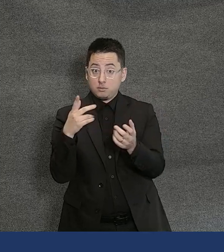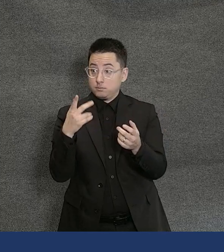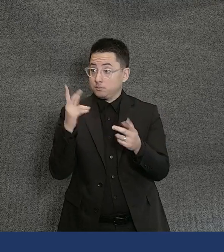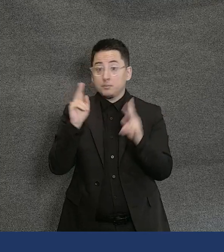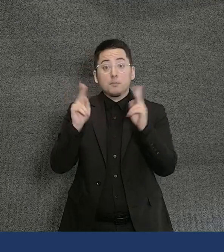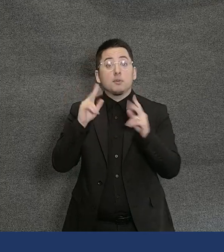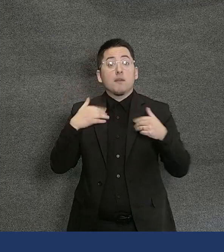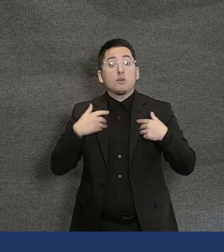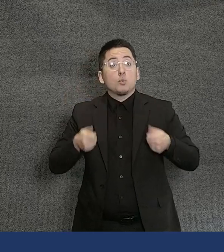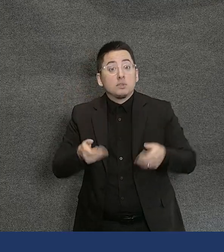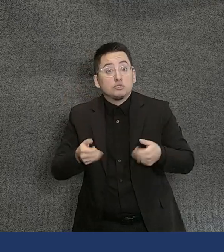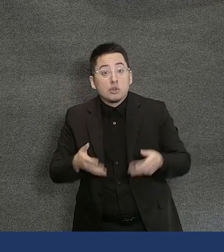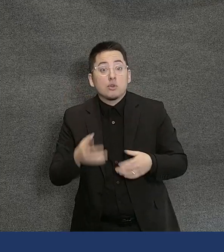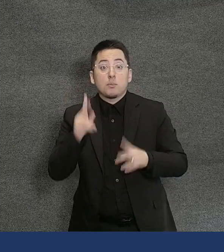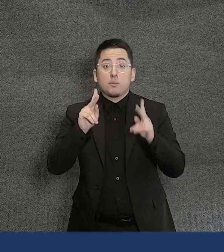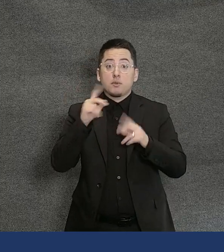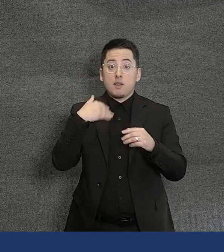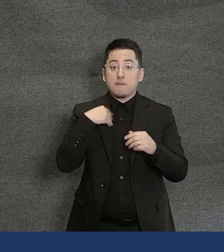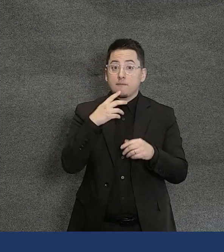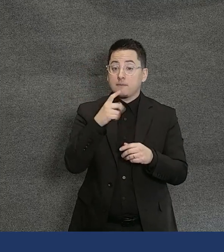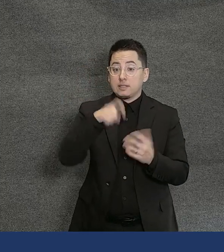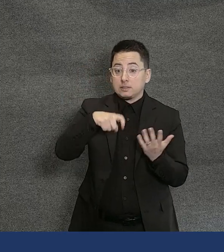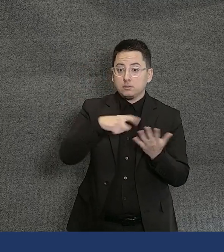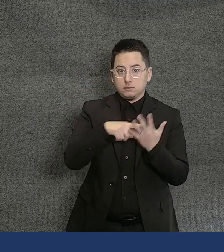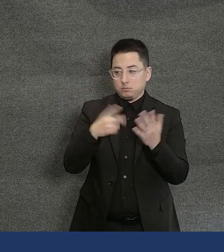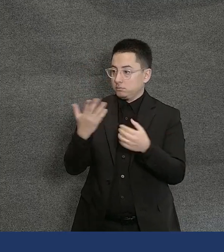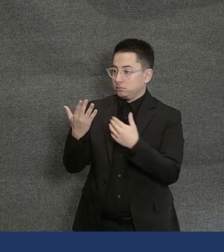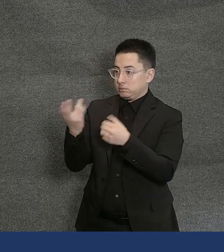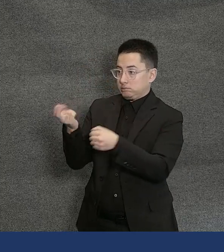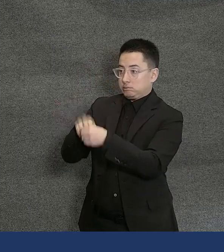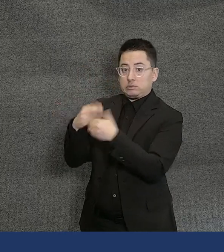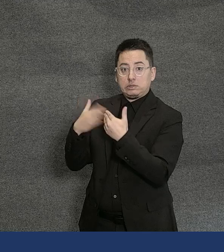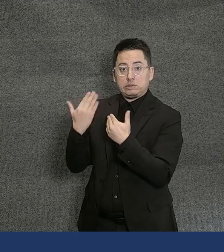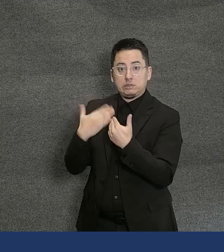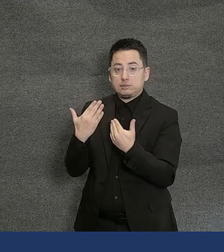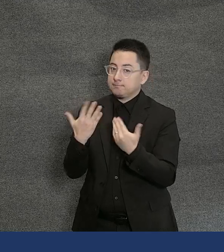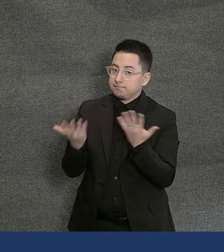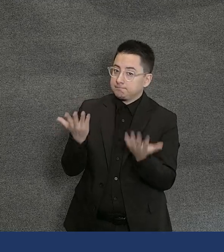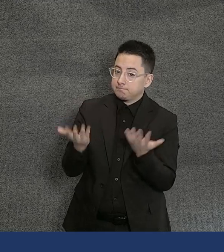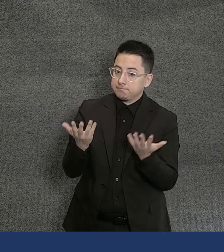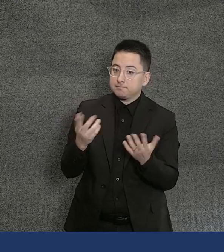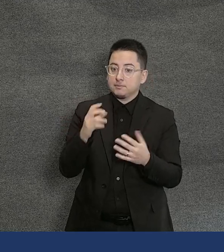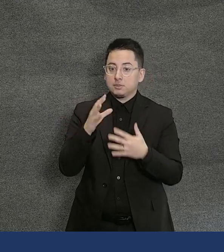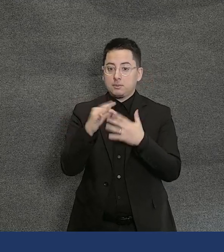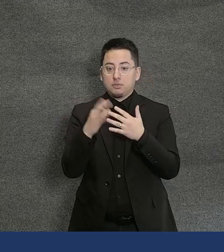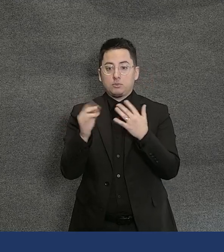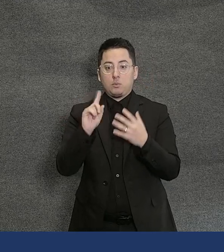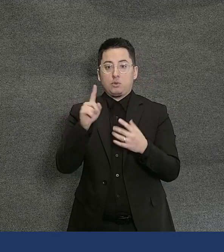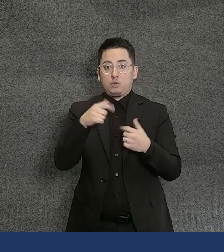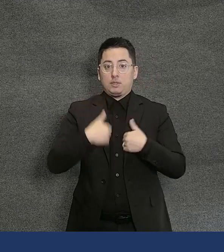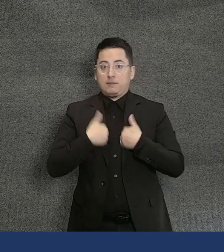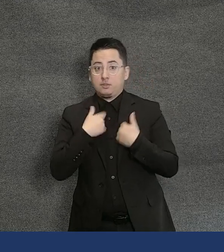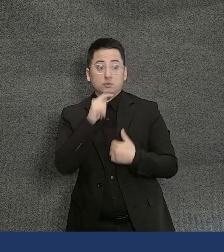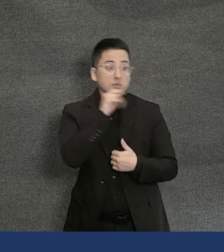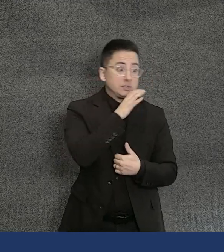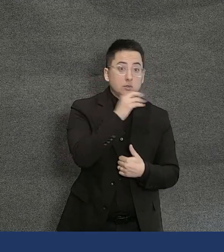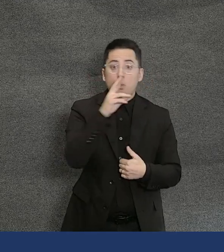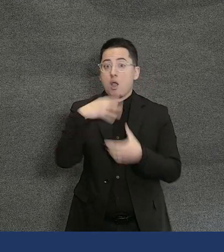transportation in Minnesota, and that does include the cities too. So with that said, I'll pass it just to my left here.